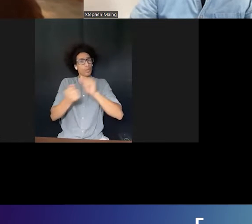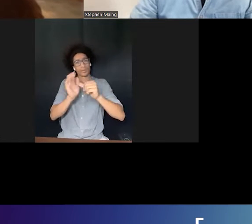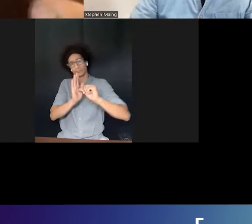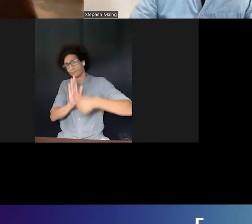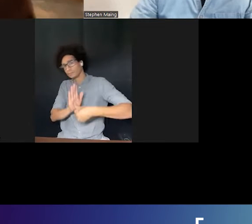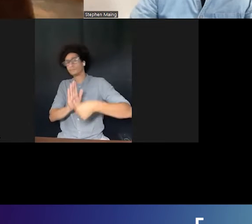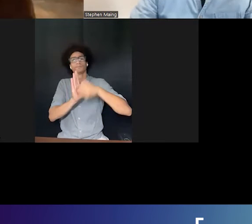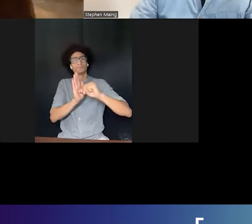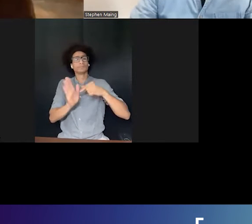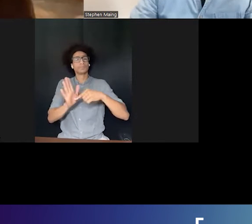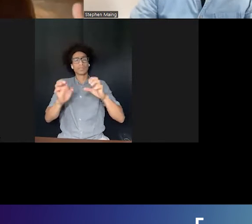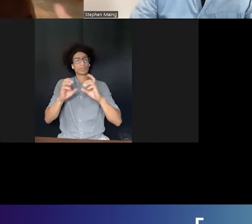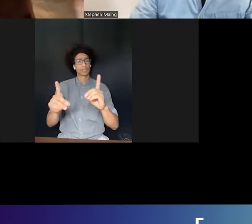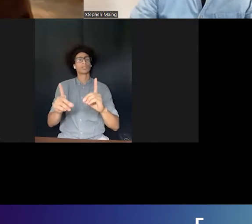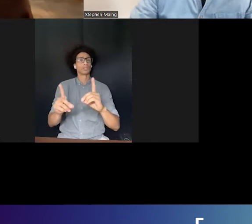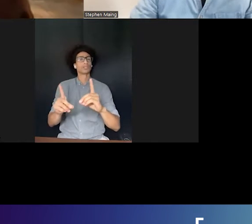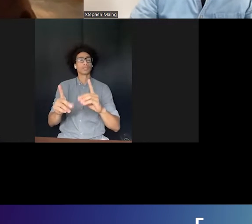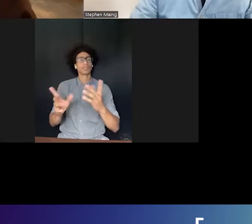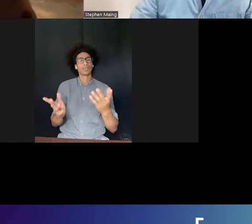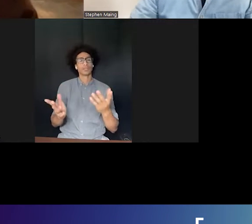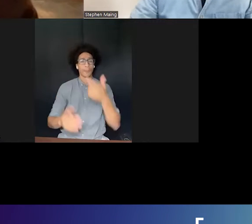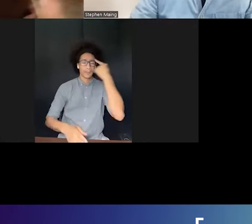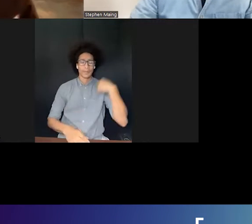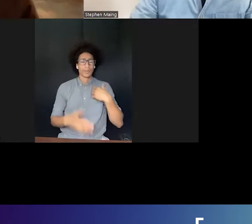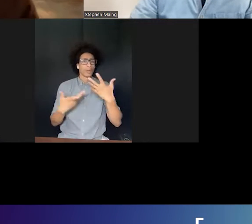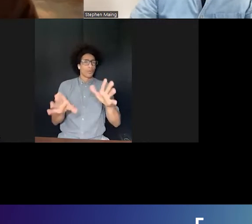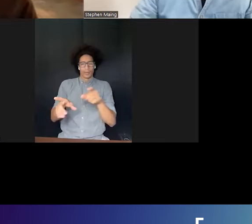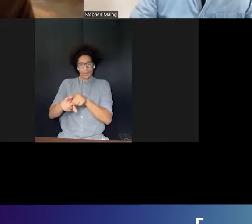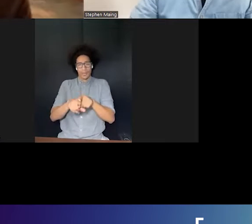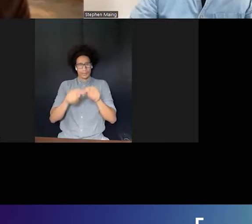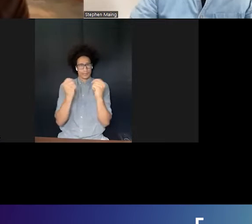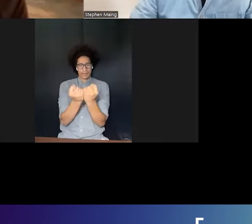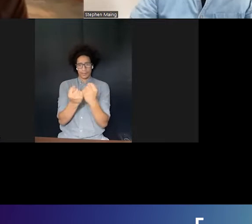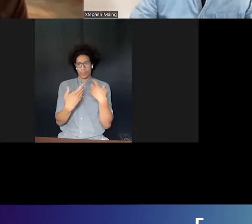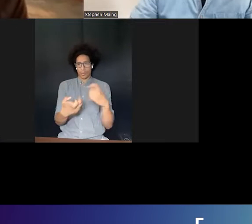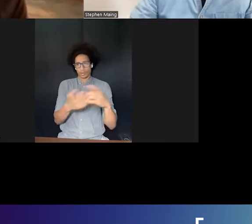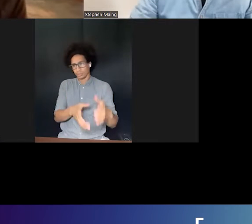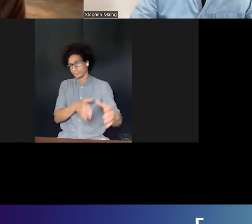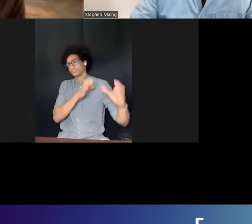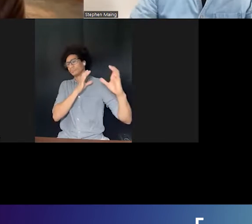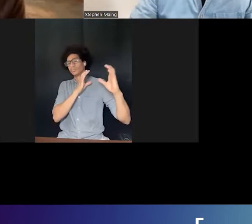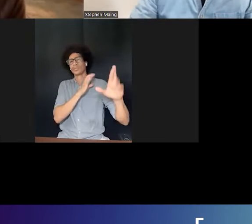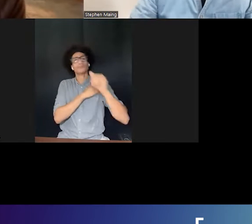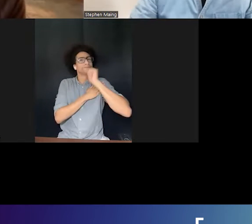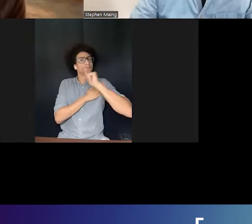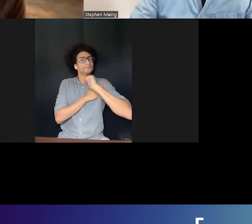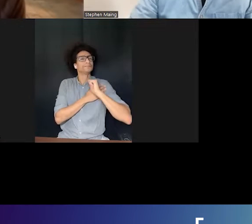because we don't necessarily want as a team to take on, you know, another year or two years of working on distributing